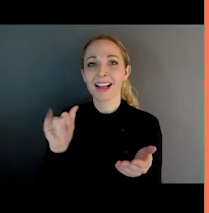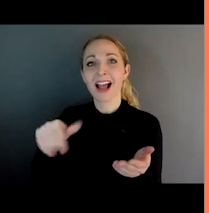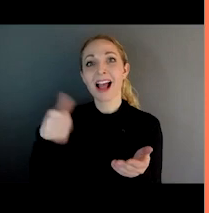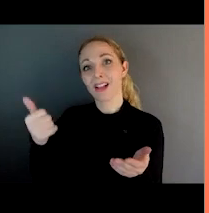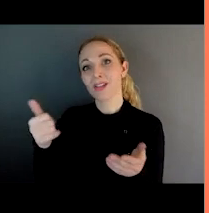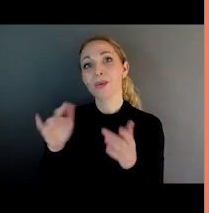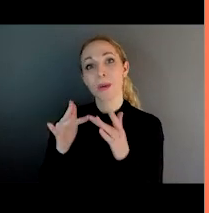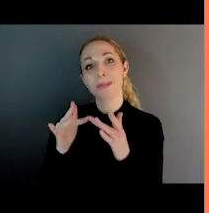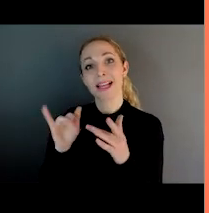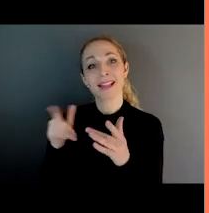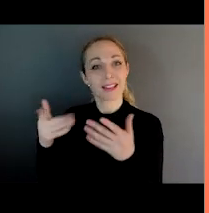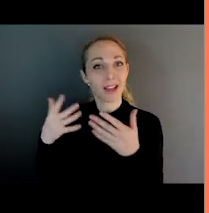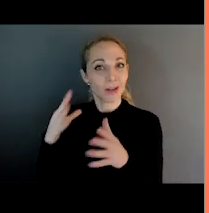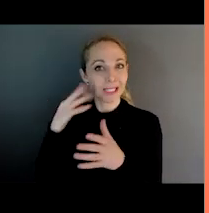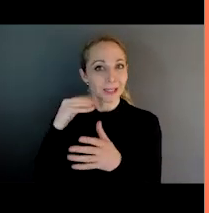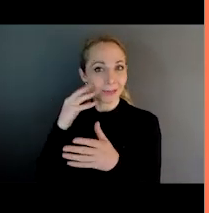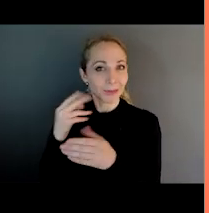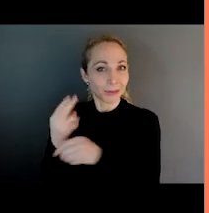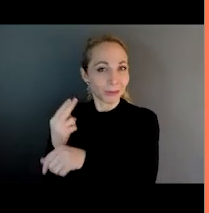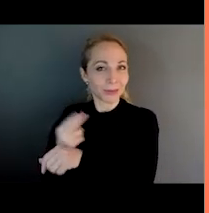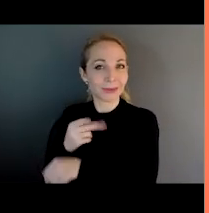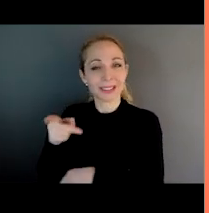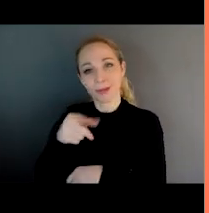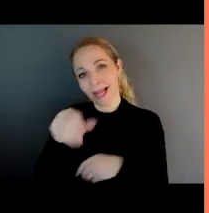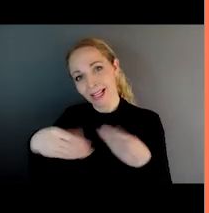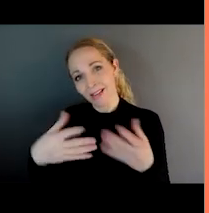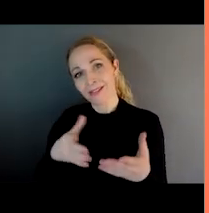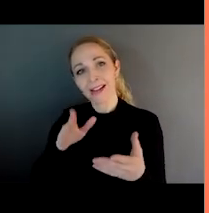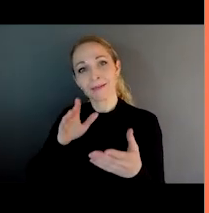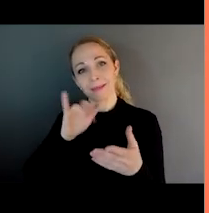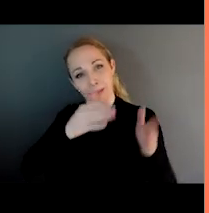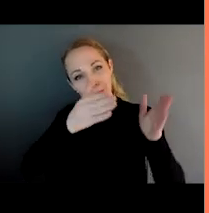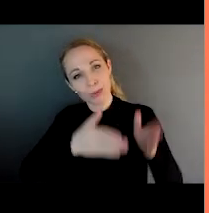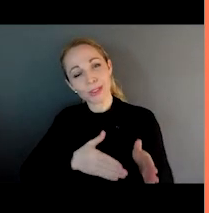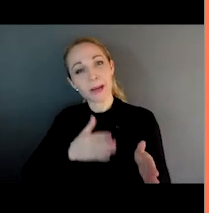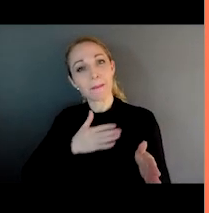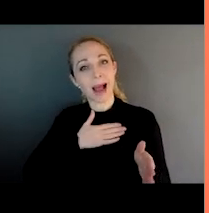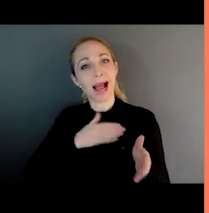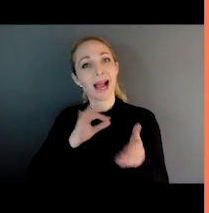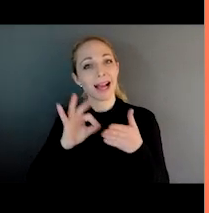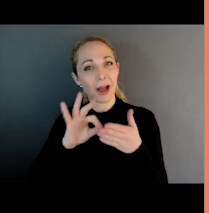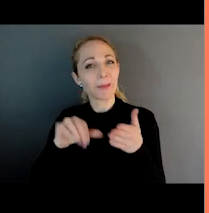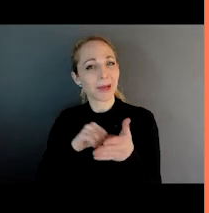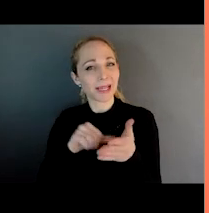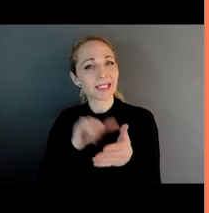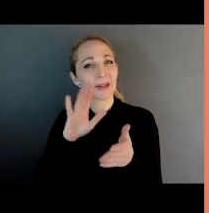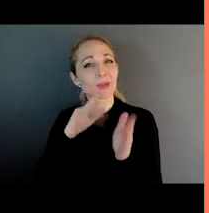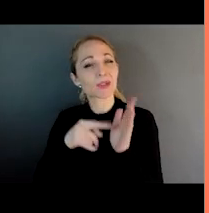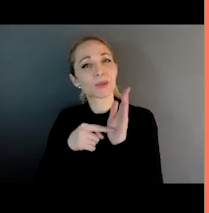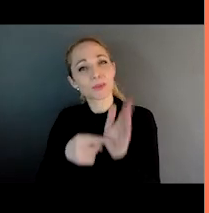GIVE THEM A MY ACCOUNT PAGE WHICH WOULD NORMALLY DISPLAY SOME OF THEIR CONTACT INFORMATION.